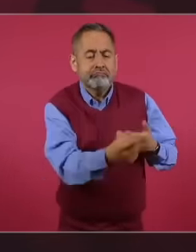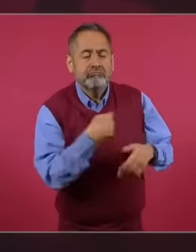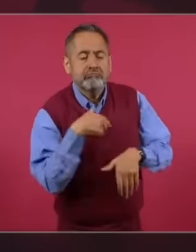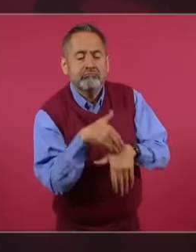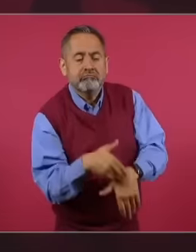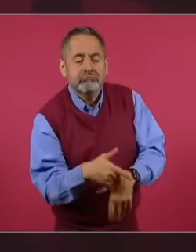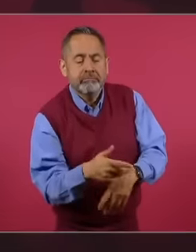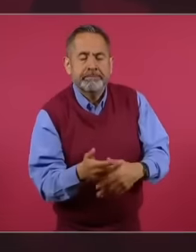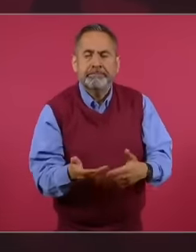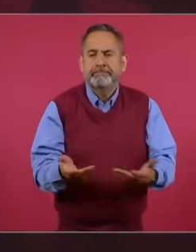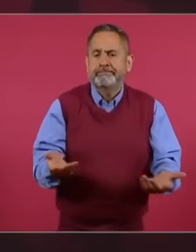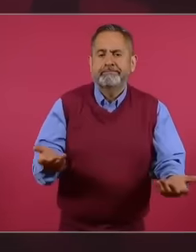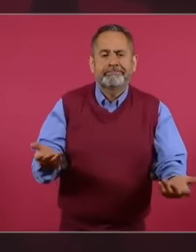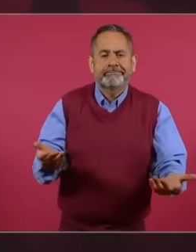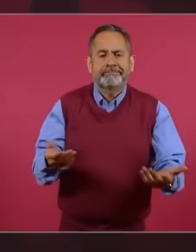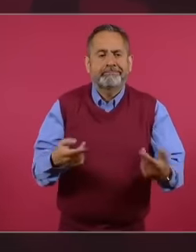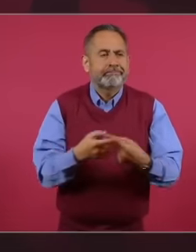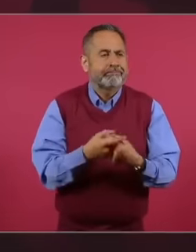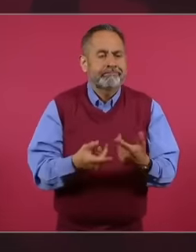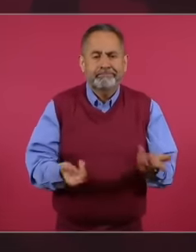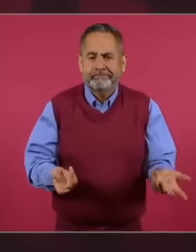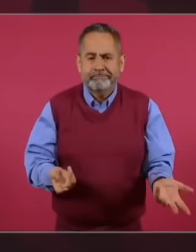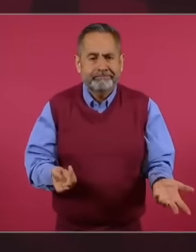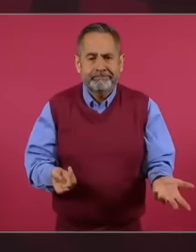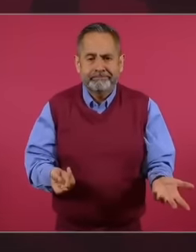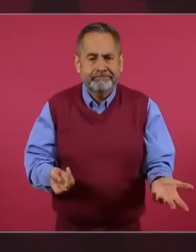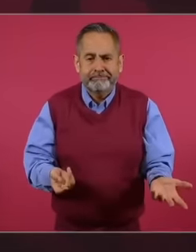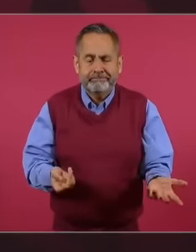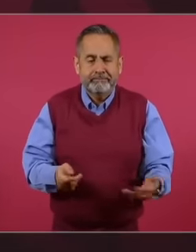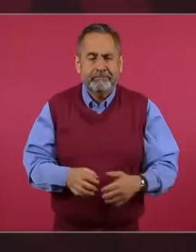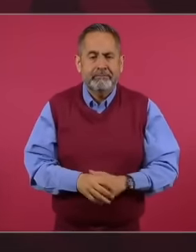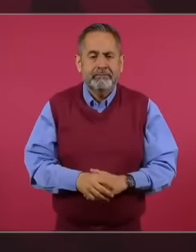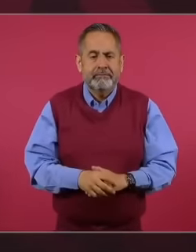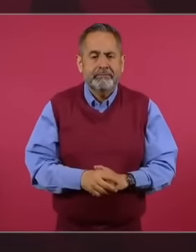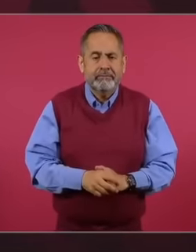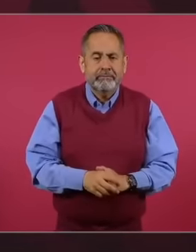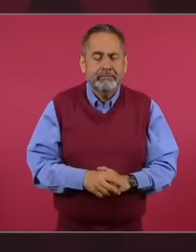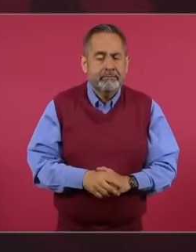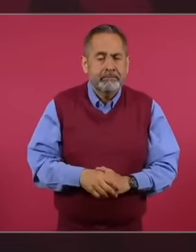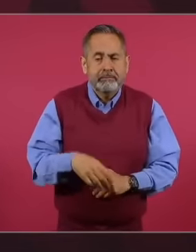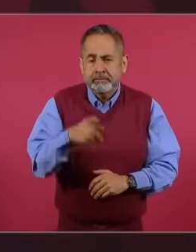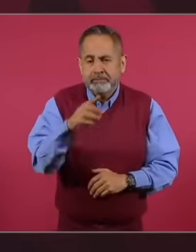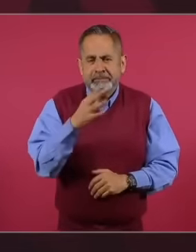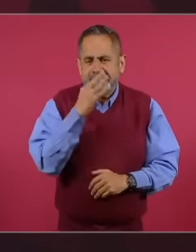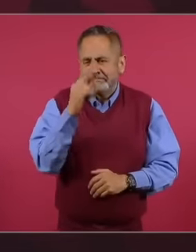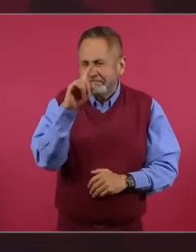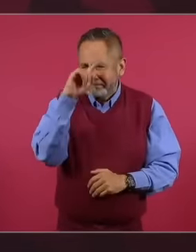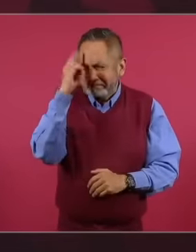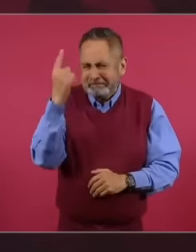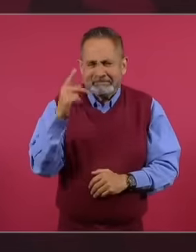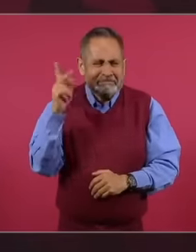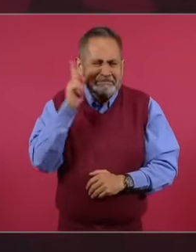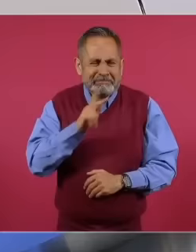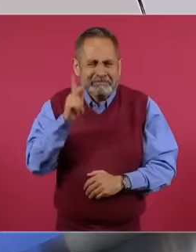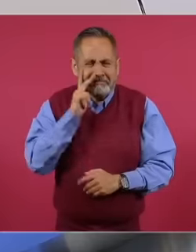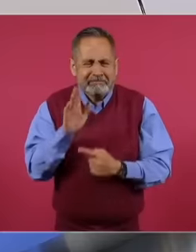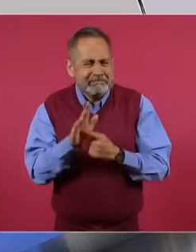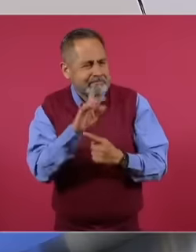also very easy to demonstrate from the